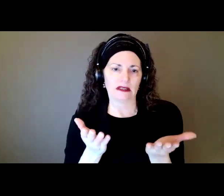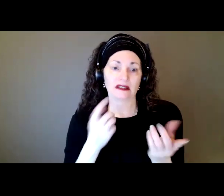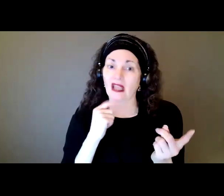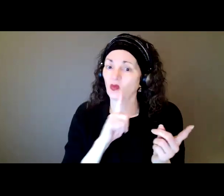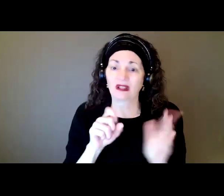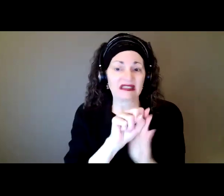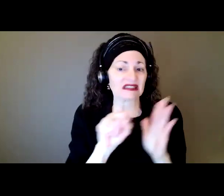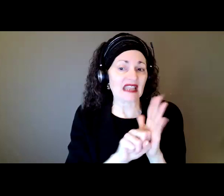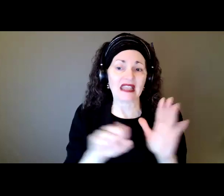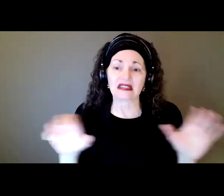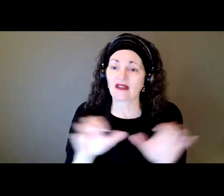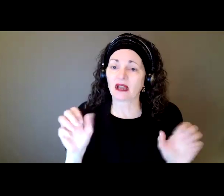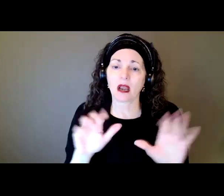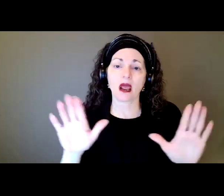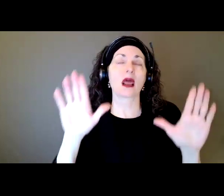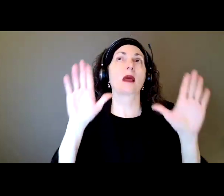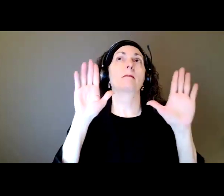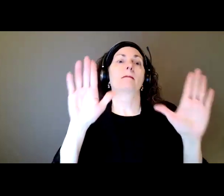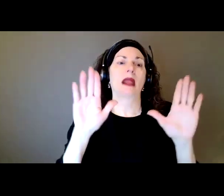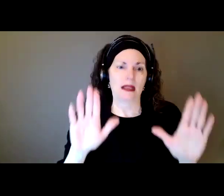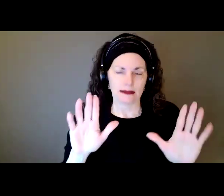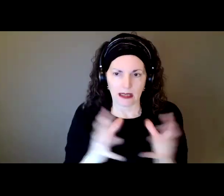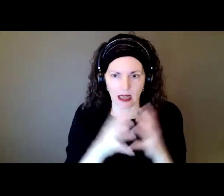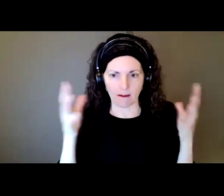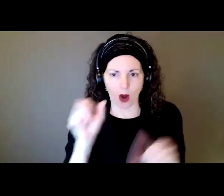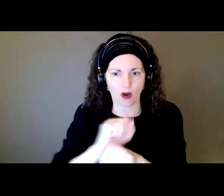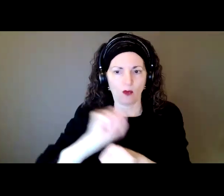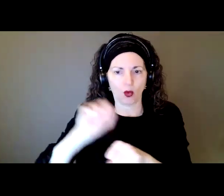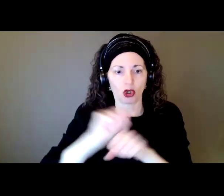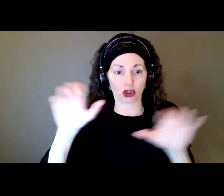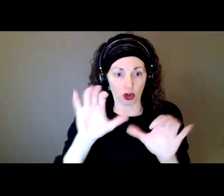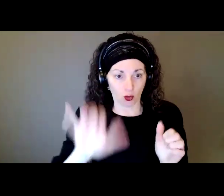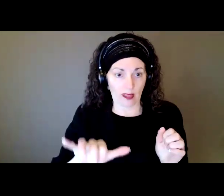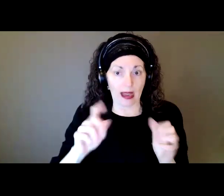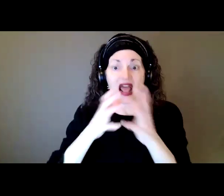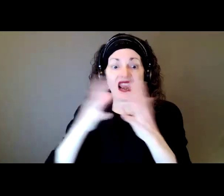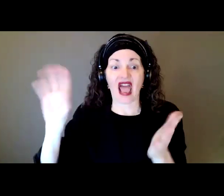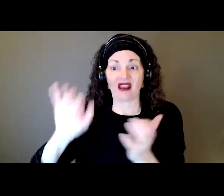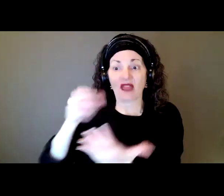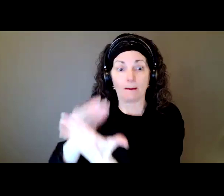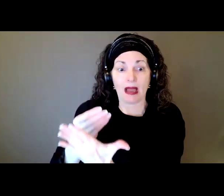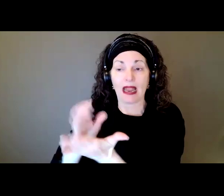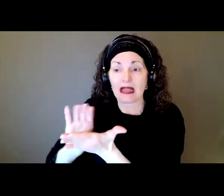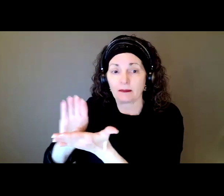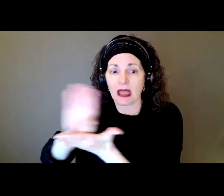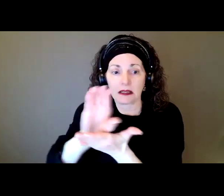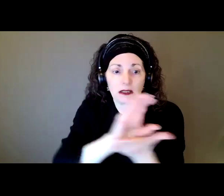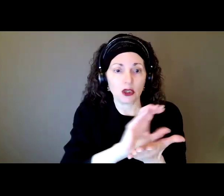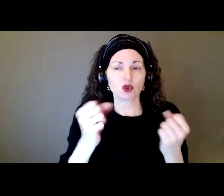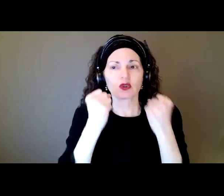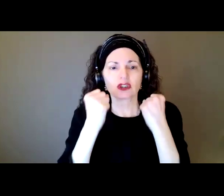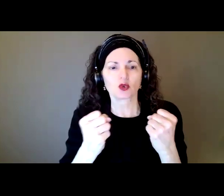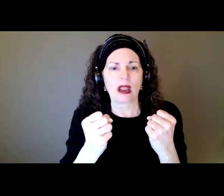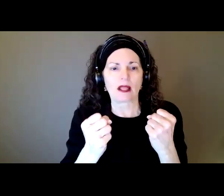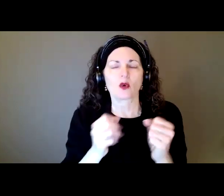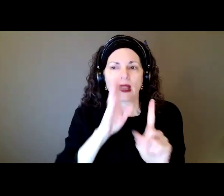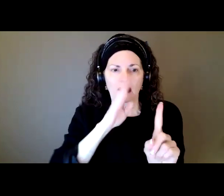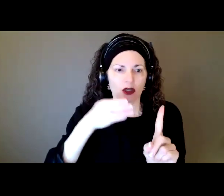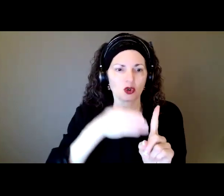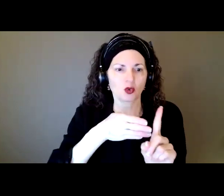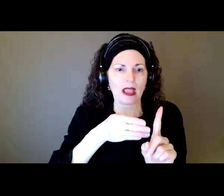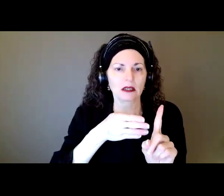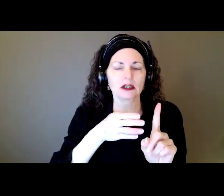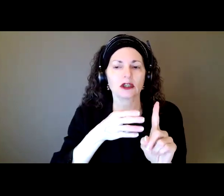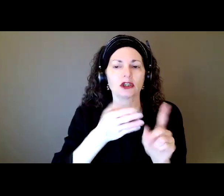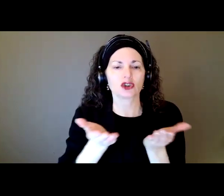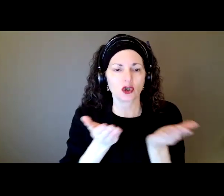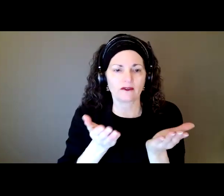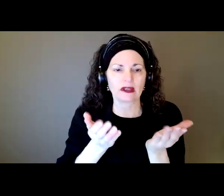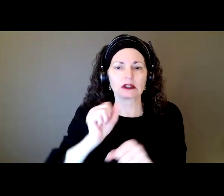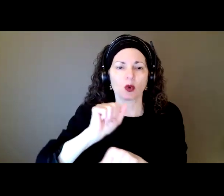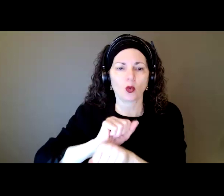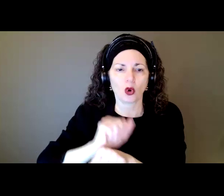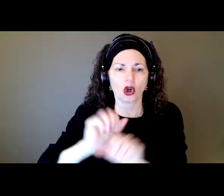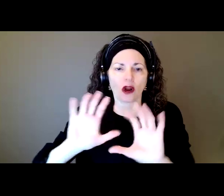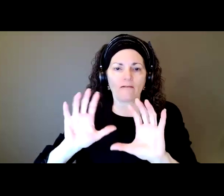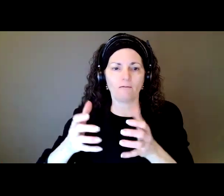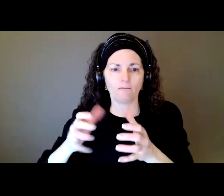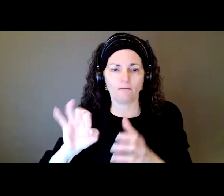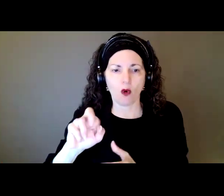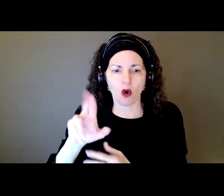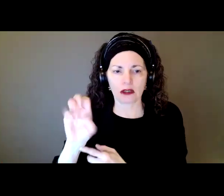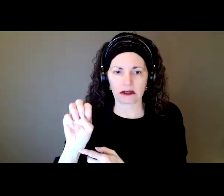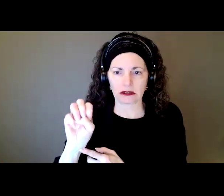to do that, and a major part of that funding has been devoted to strengthening the direct service workforce. So I'm gonna highlight a couple of specific activities that that funding went for.